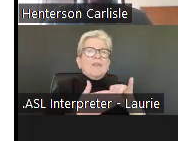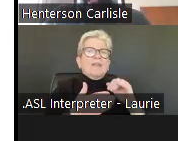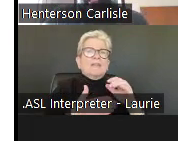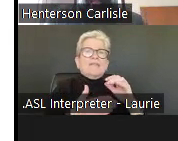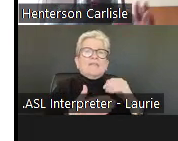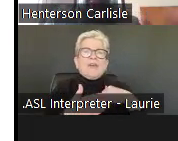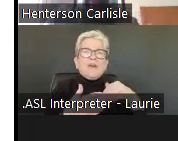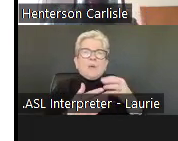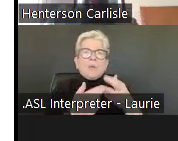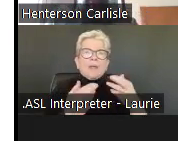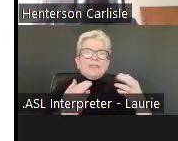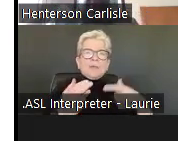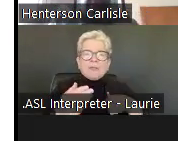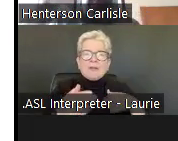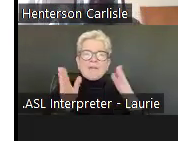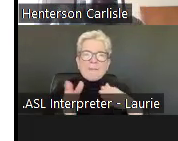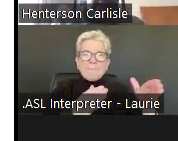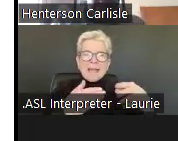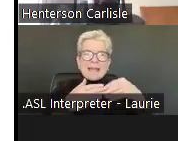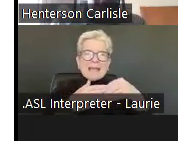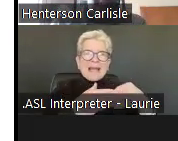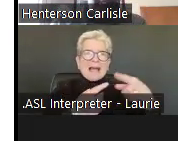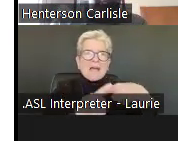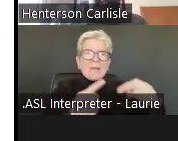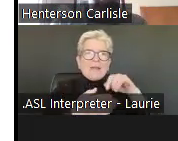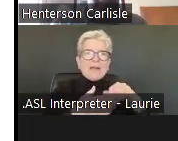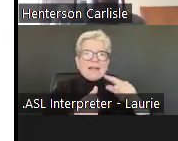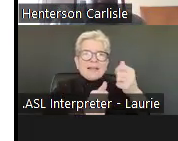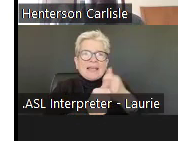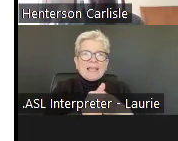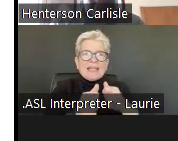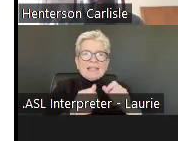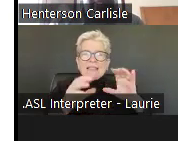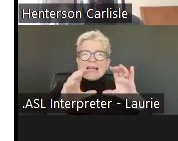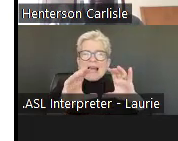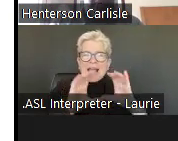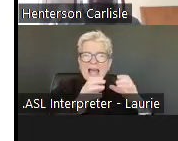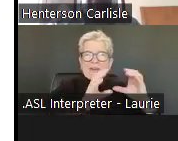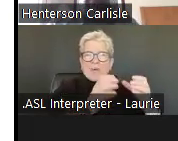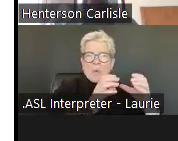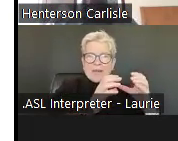planning guide around that with each of these categories as a part of the plan